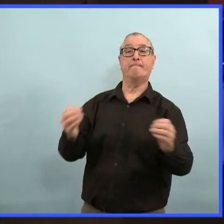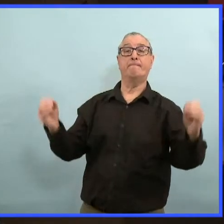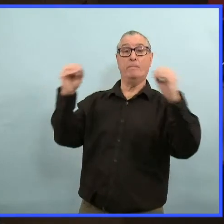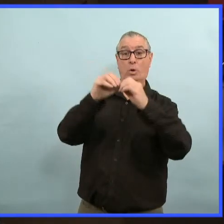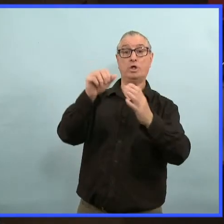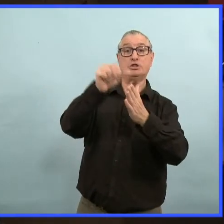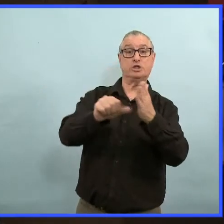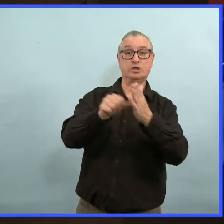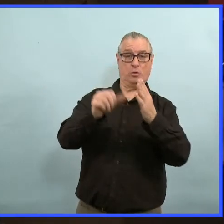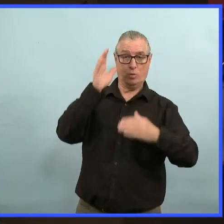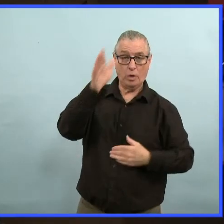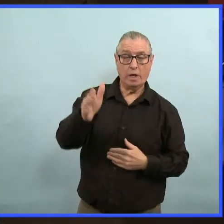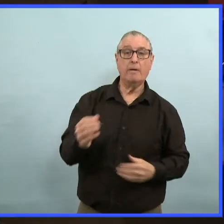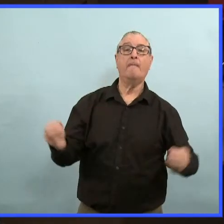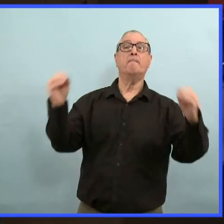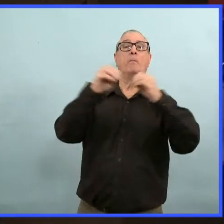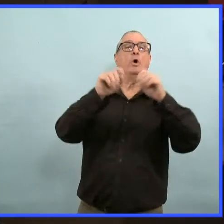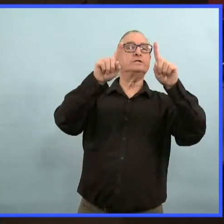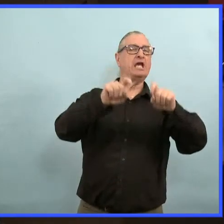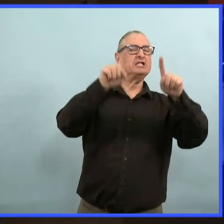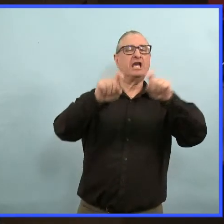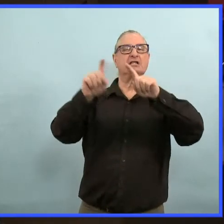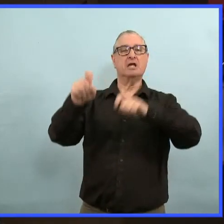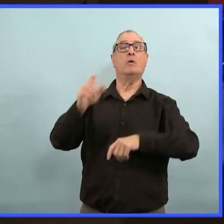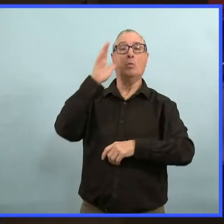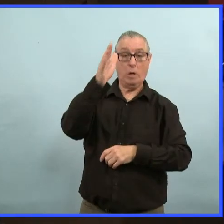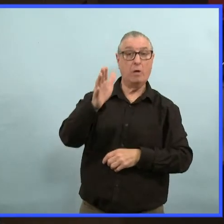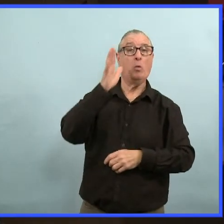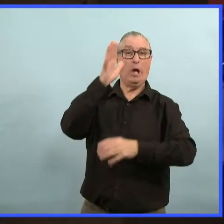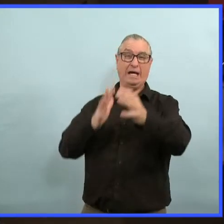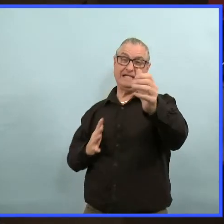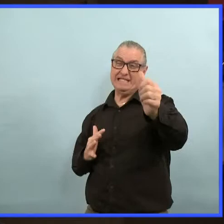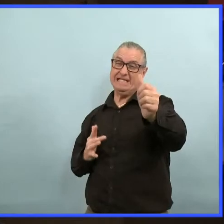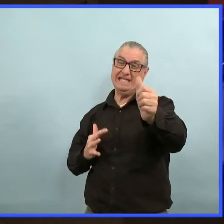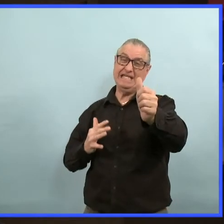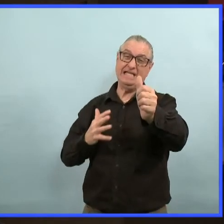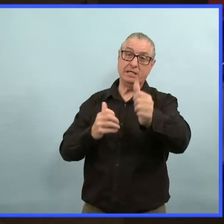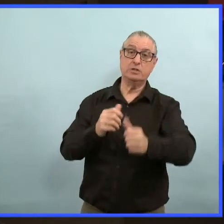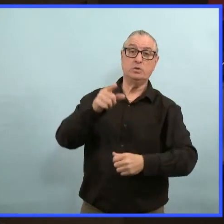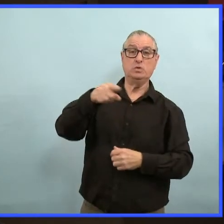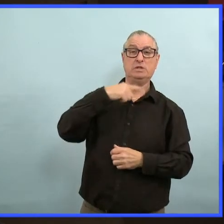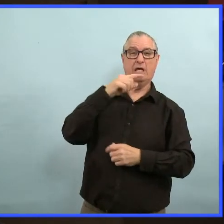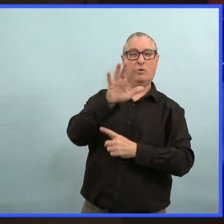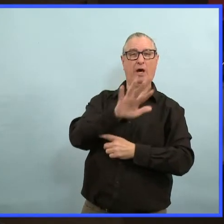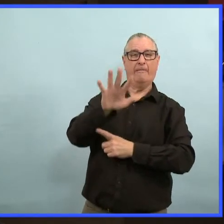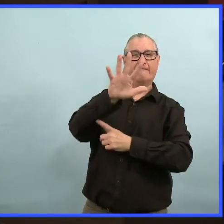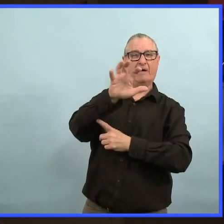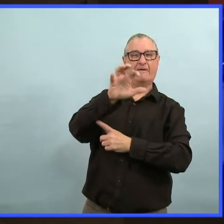gets back the 500 people who have been redeployed what's the i mean is is there a plan yet for